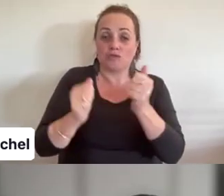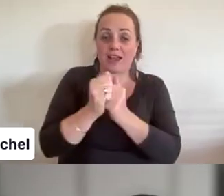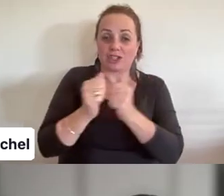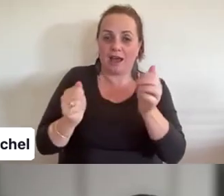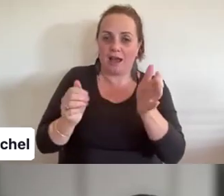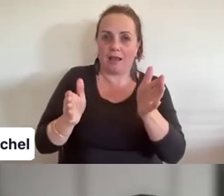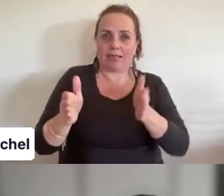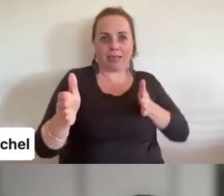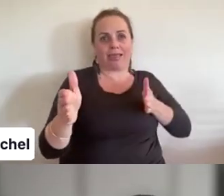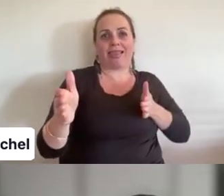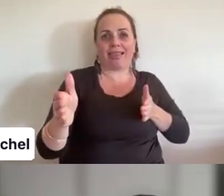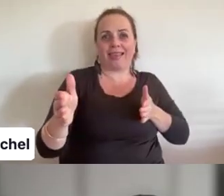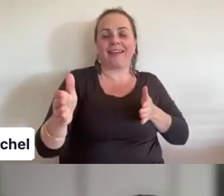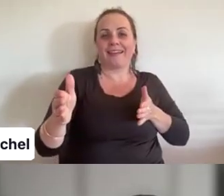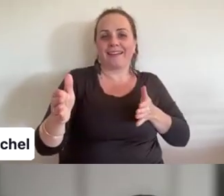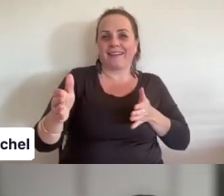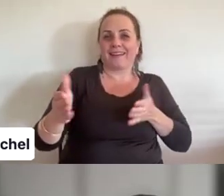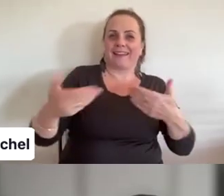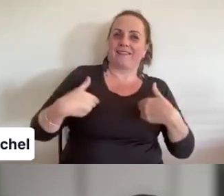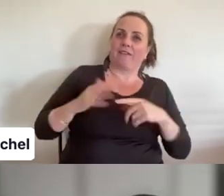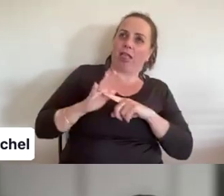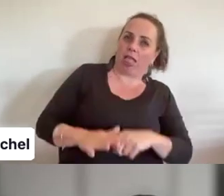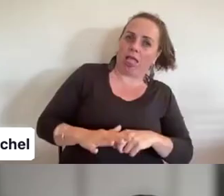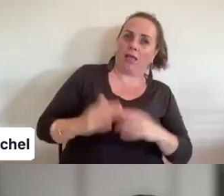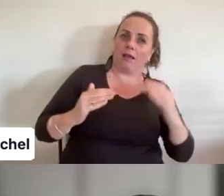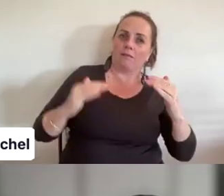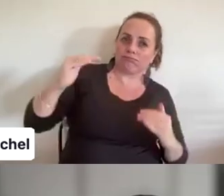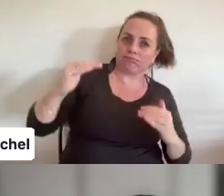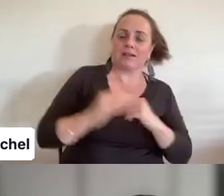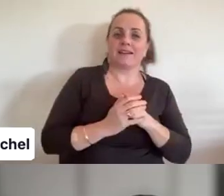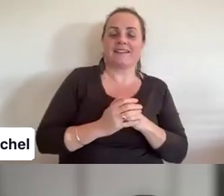staff members. So acknowledging that, bringing that a little bit more into line and having